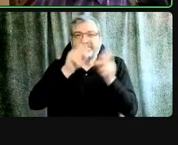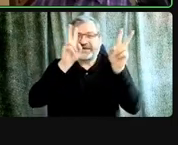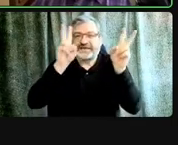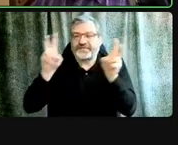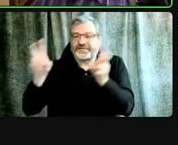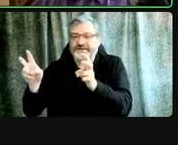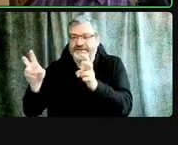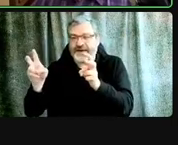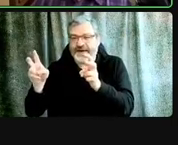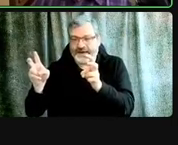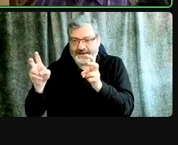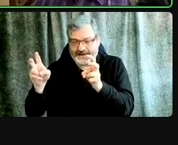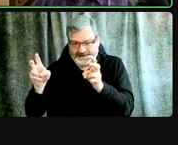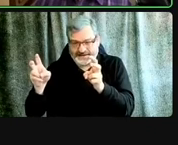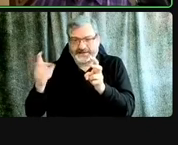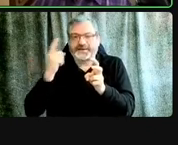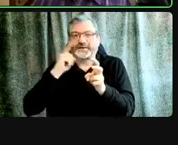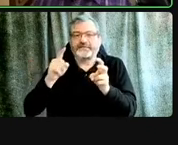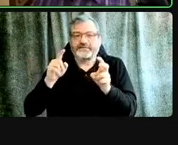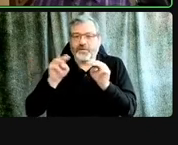exhibitions that were designed to evoke emotion.